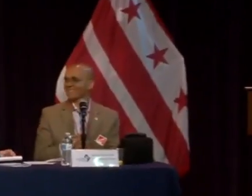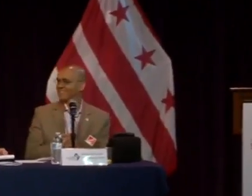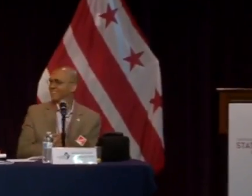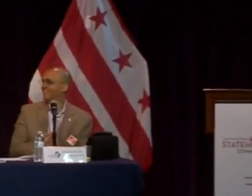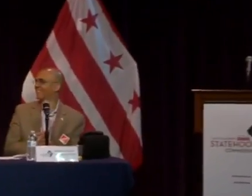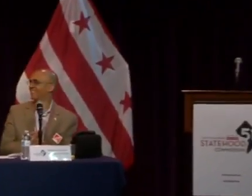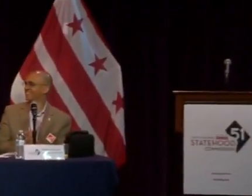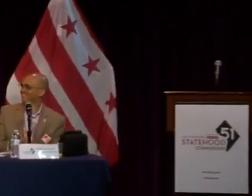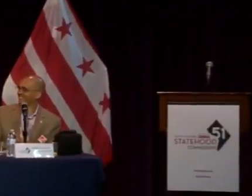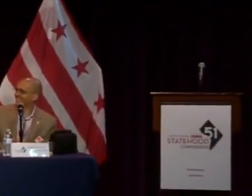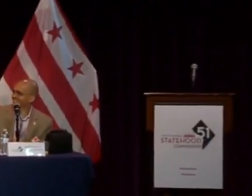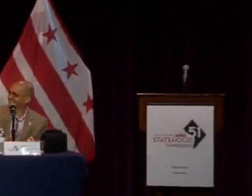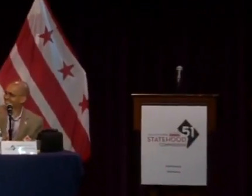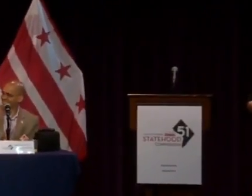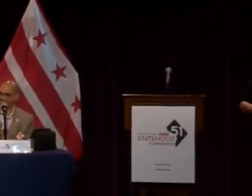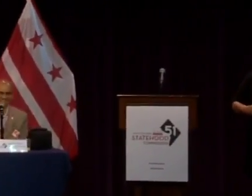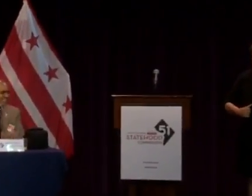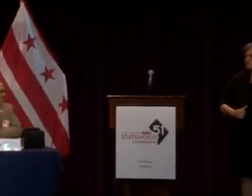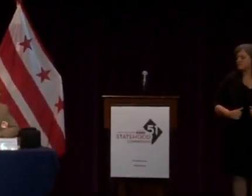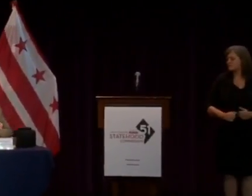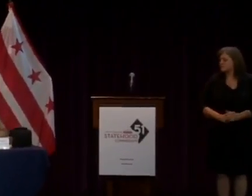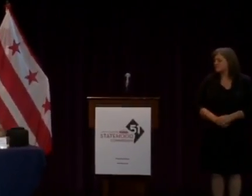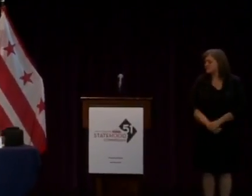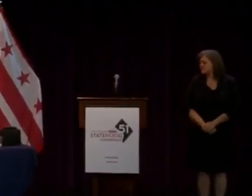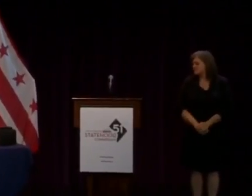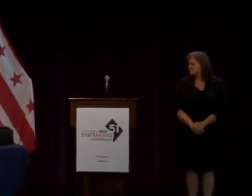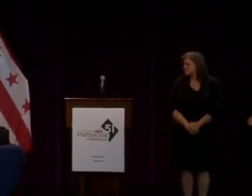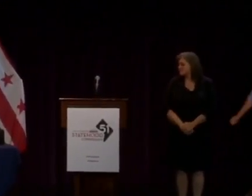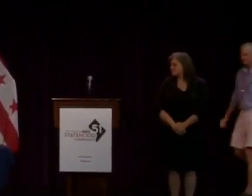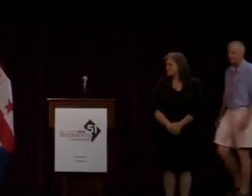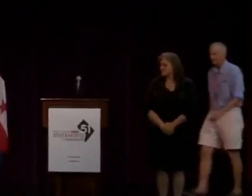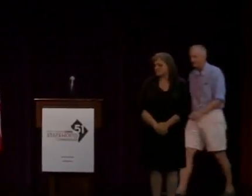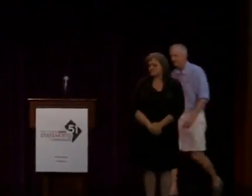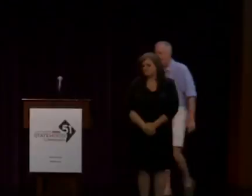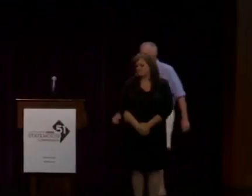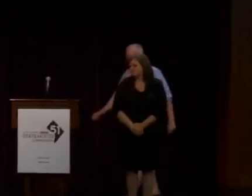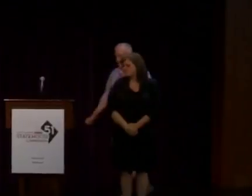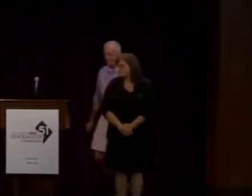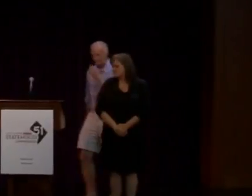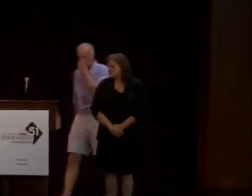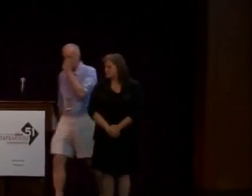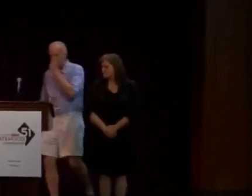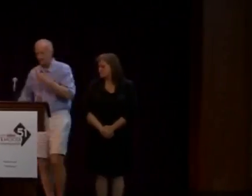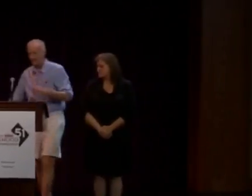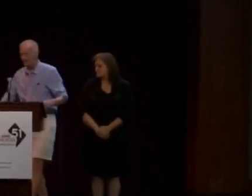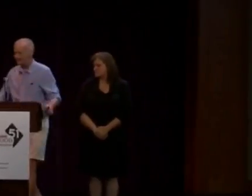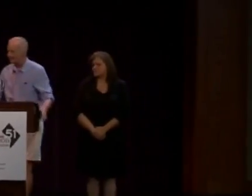JACK EVANS. THANK YOU FOR BEING HERE.